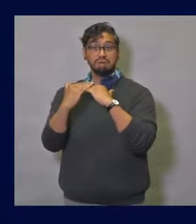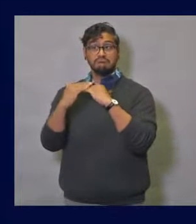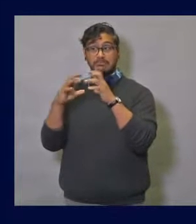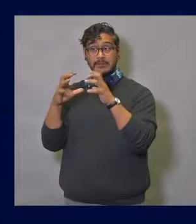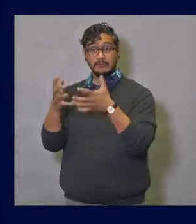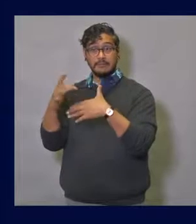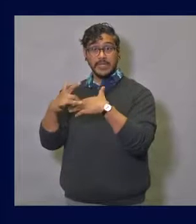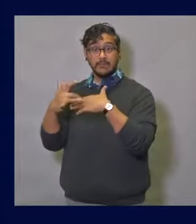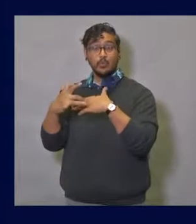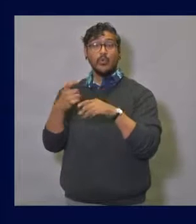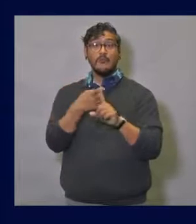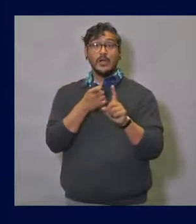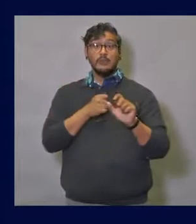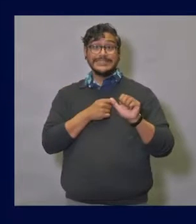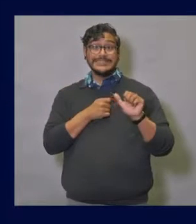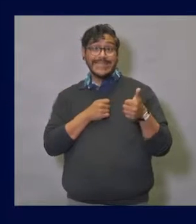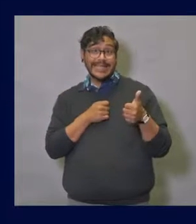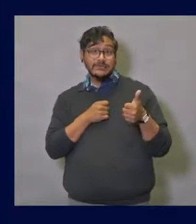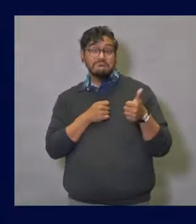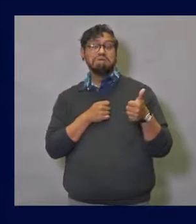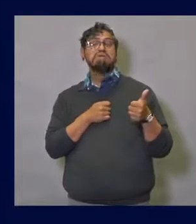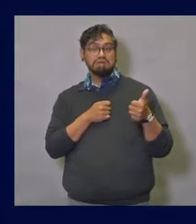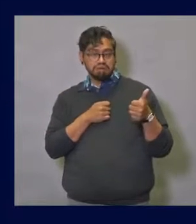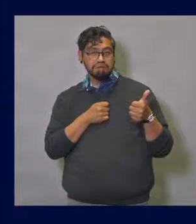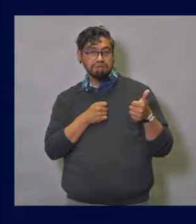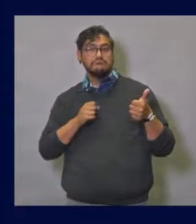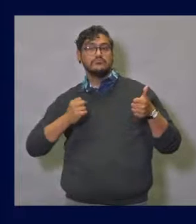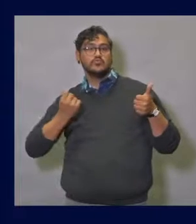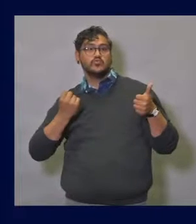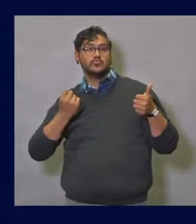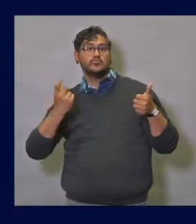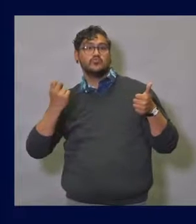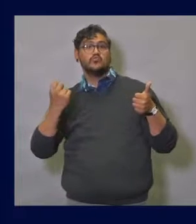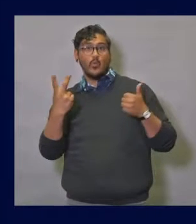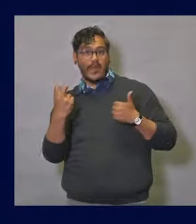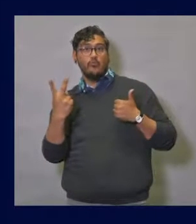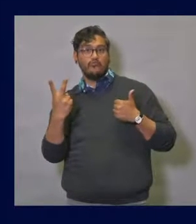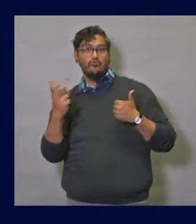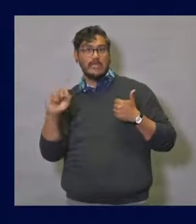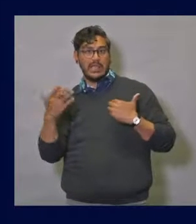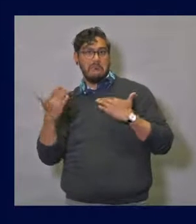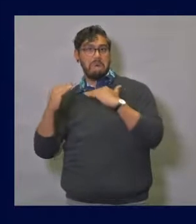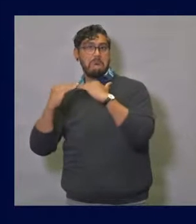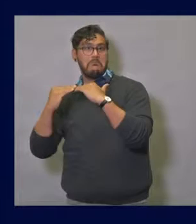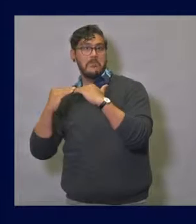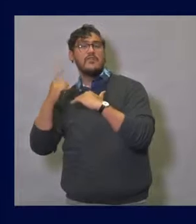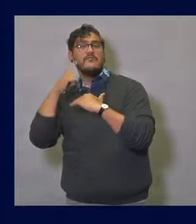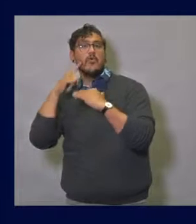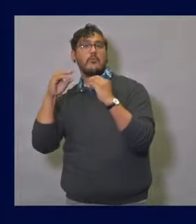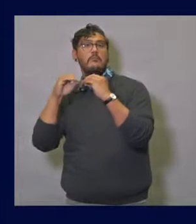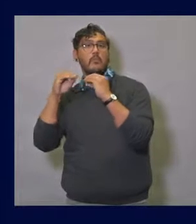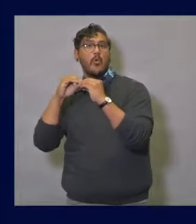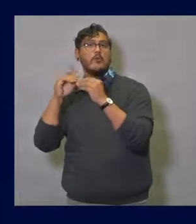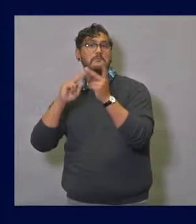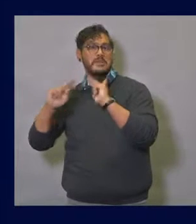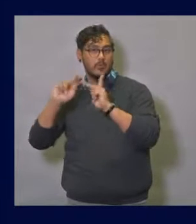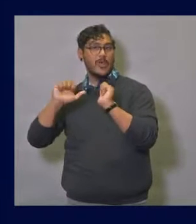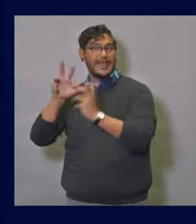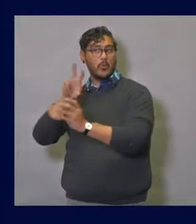INCREASING THE NUMBER OF